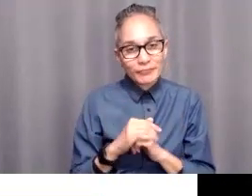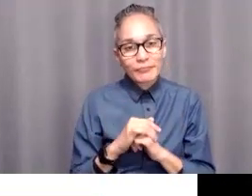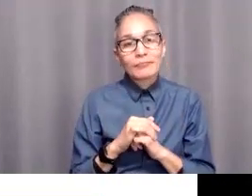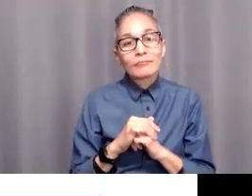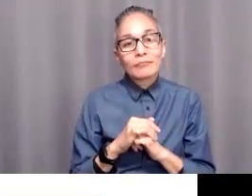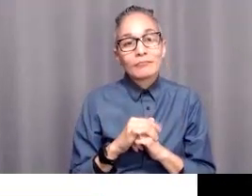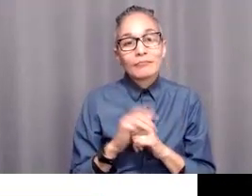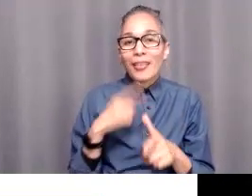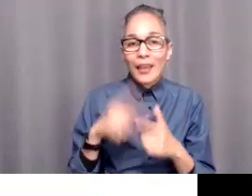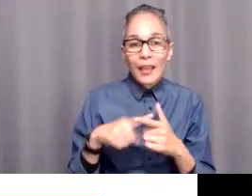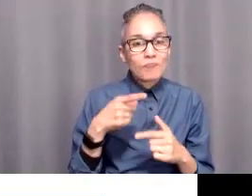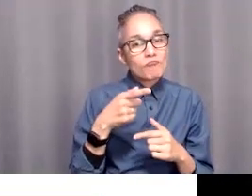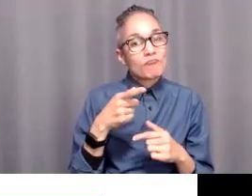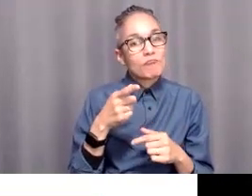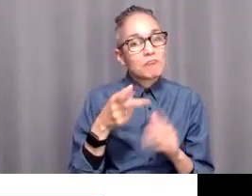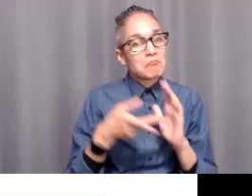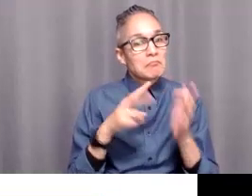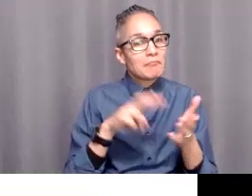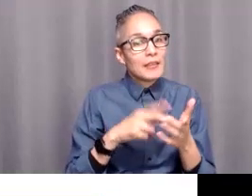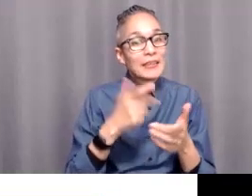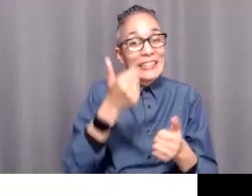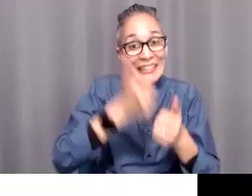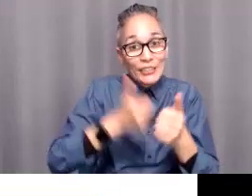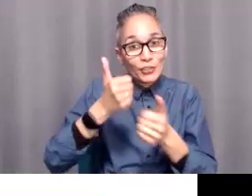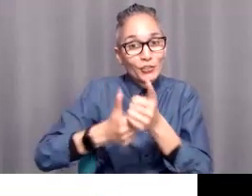And then so for each of the interactions that you're doing,